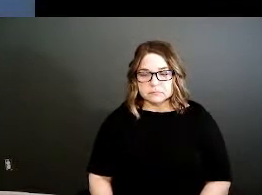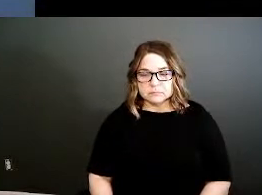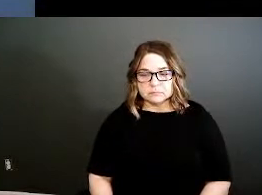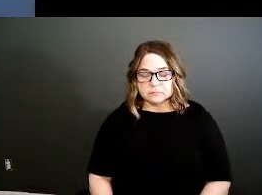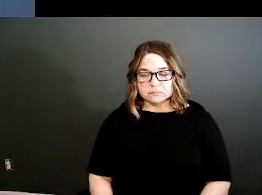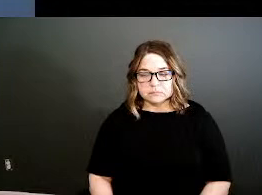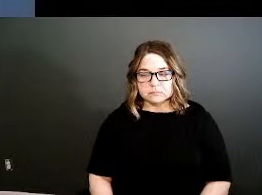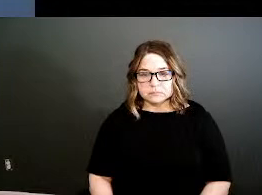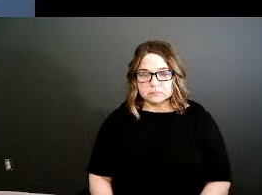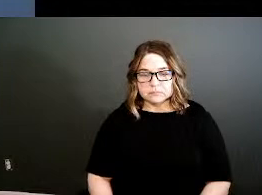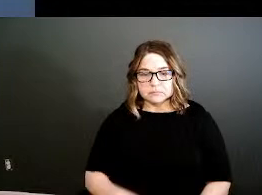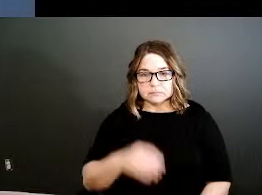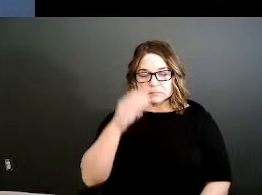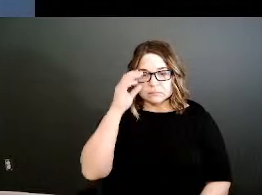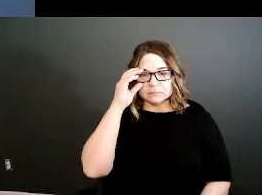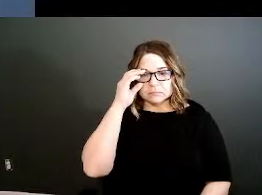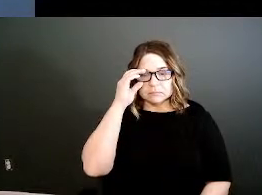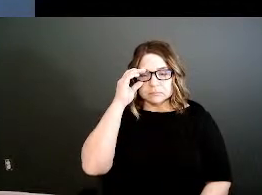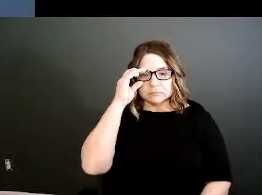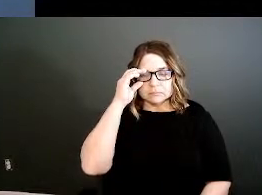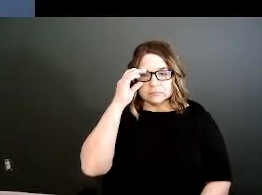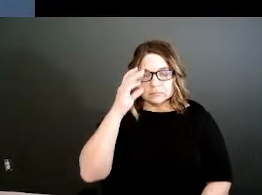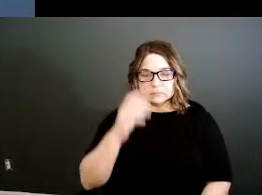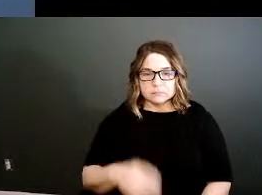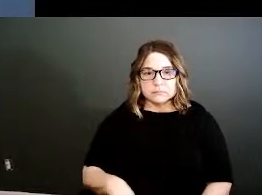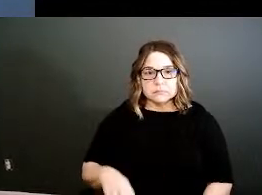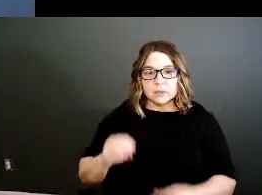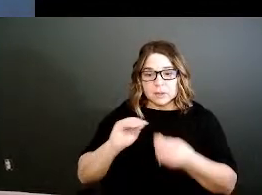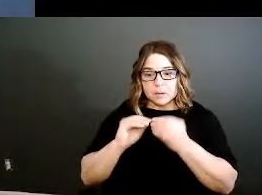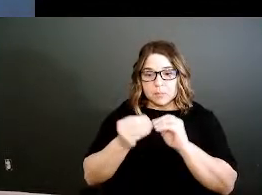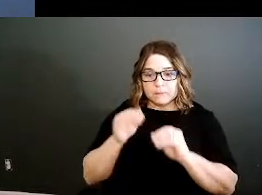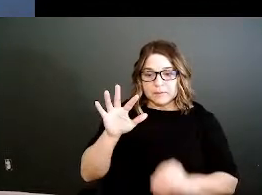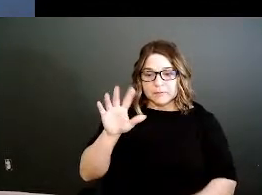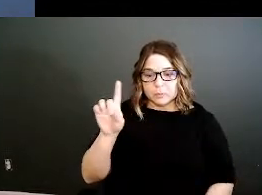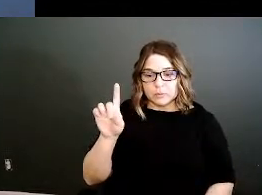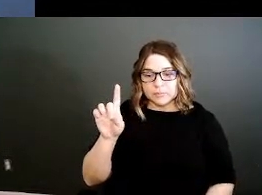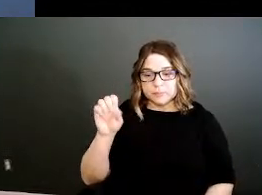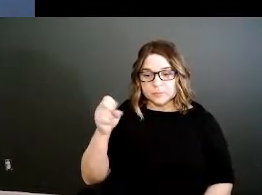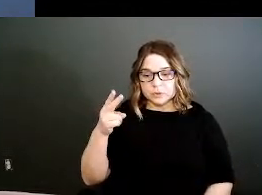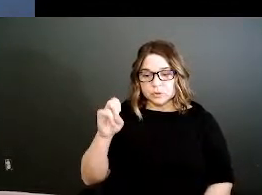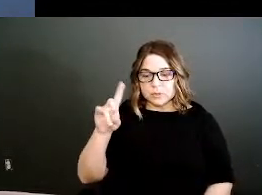MAJAD. SPEAKER 52 WILL BE ABBY